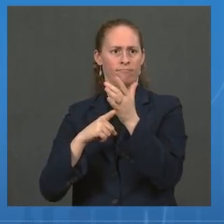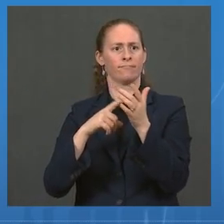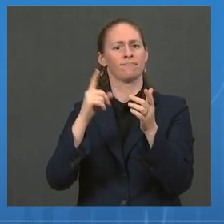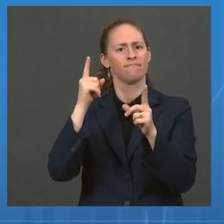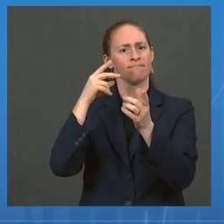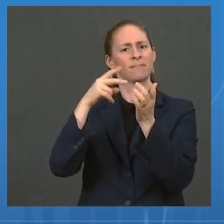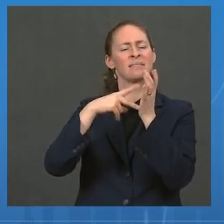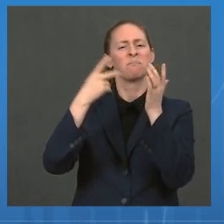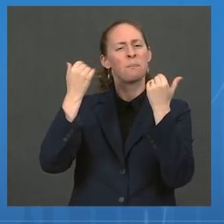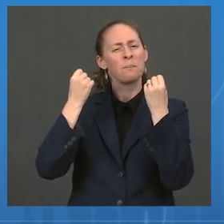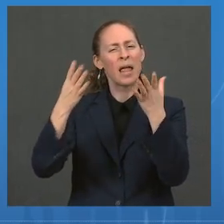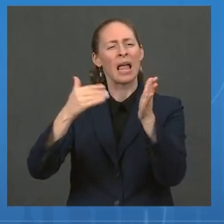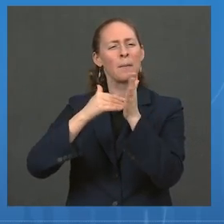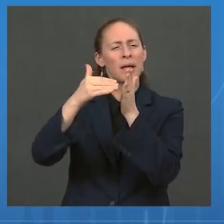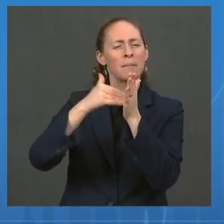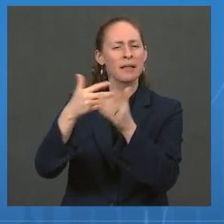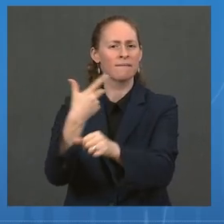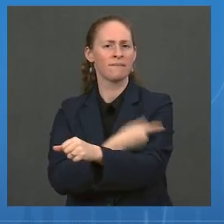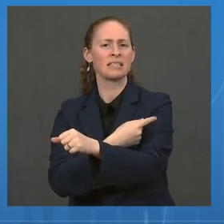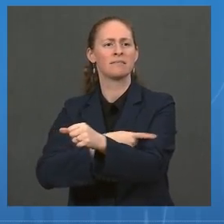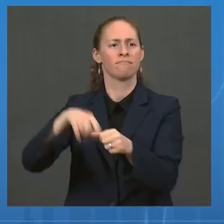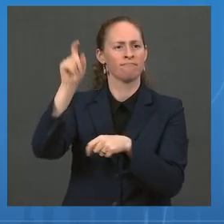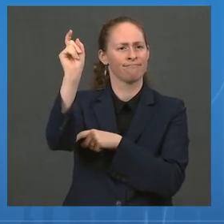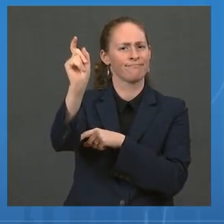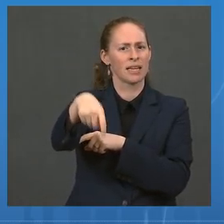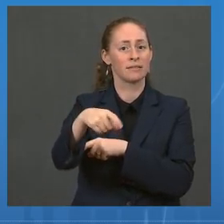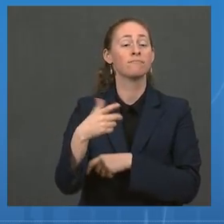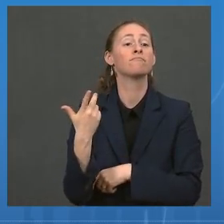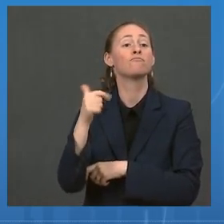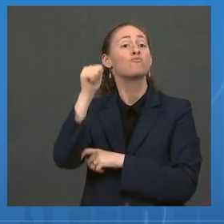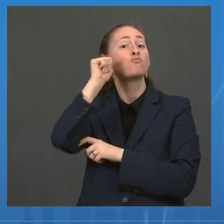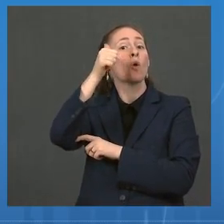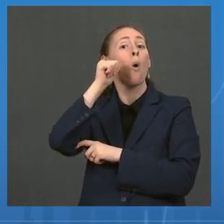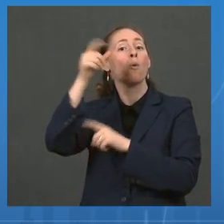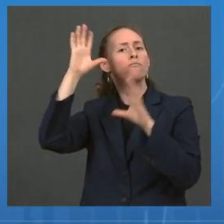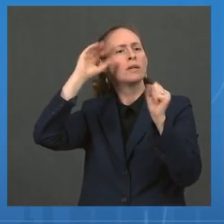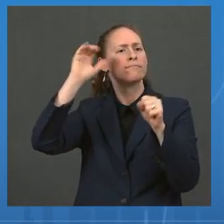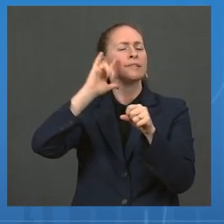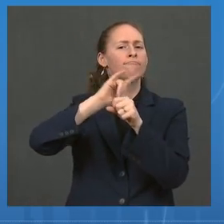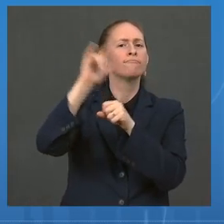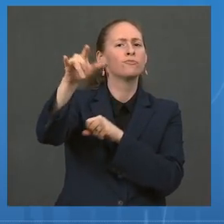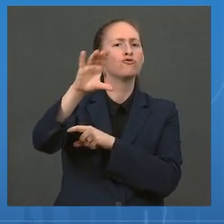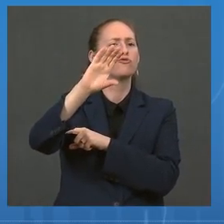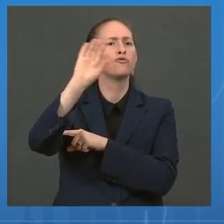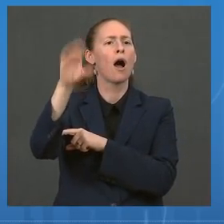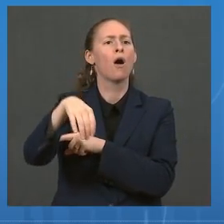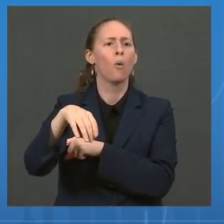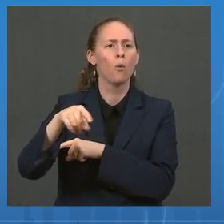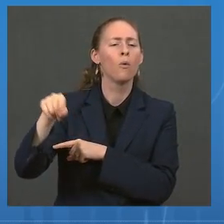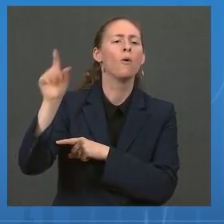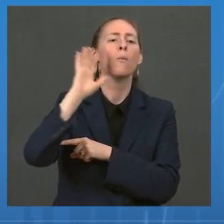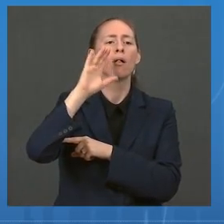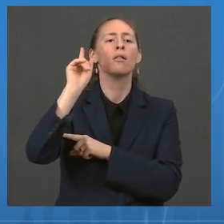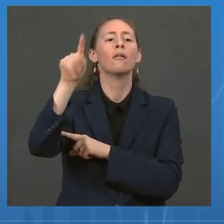Tomorrow, the President will travel to Chicago, home of United Airlines, which was an early mover on vaccine requirements.